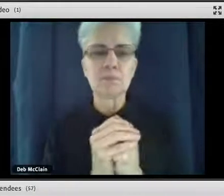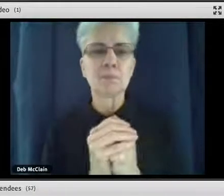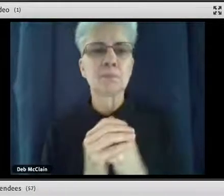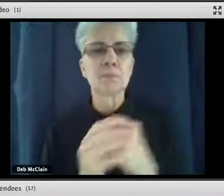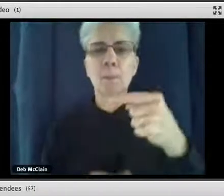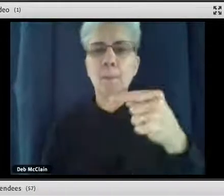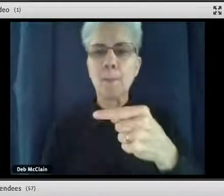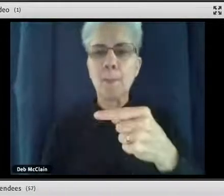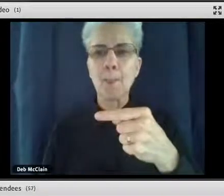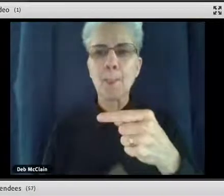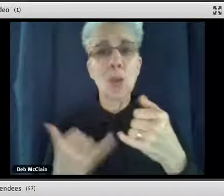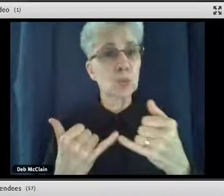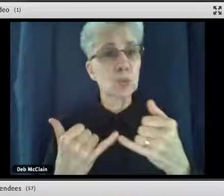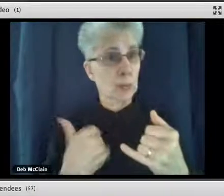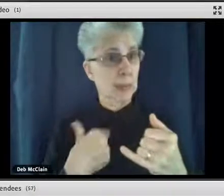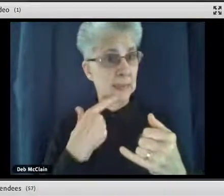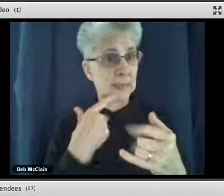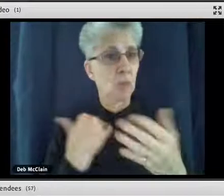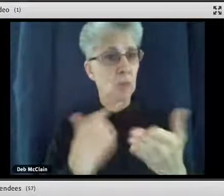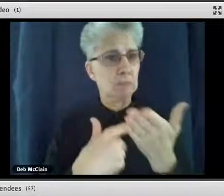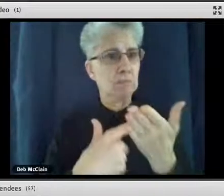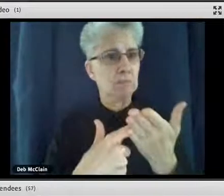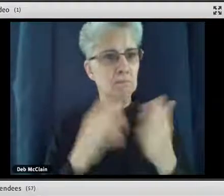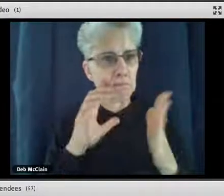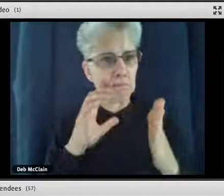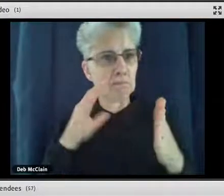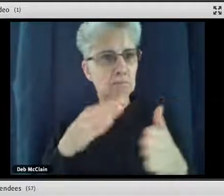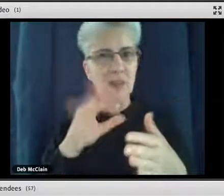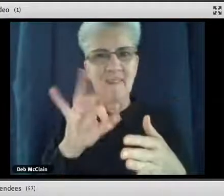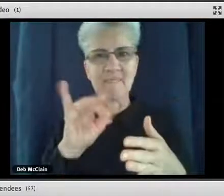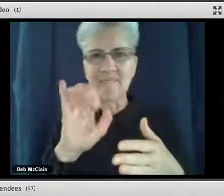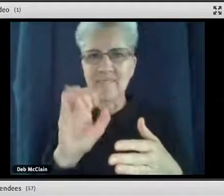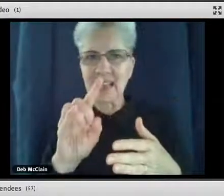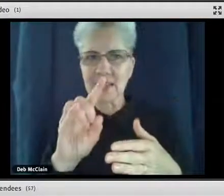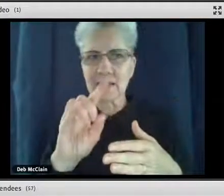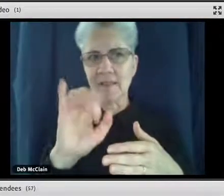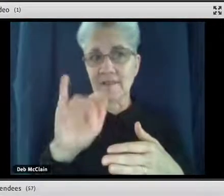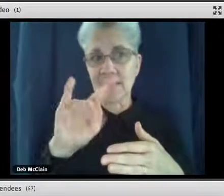Today, like I said, we'll be talking fixed fields.